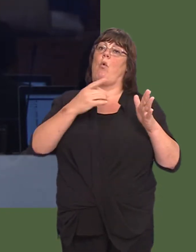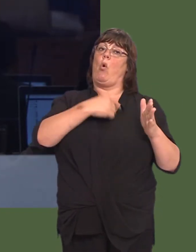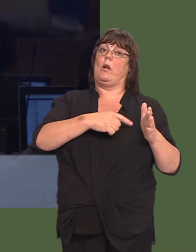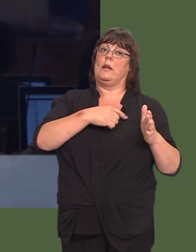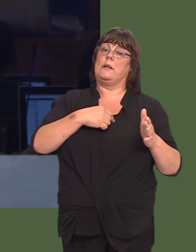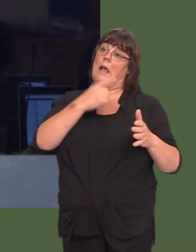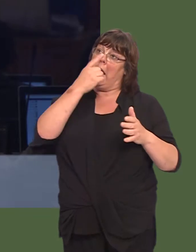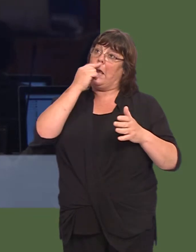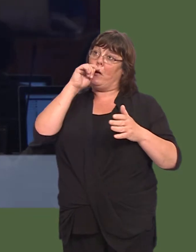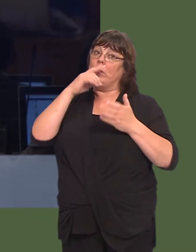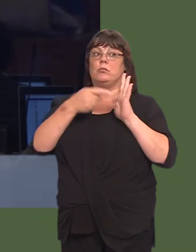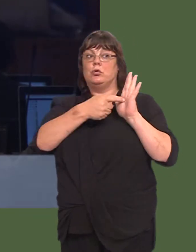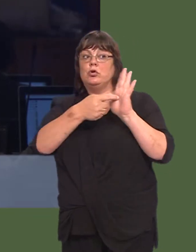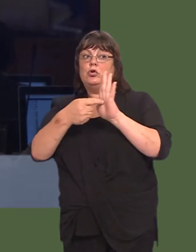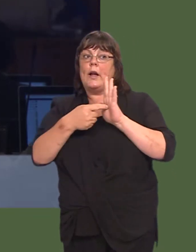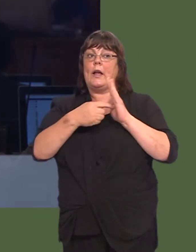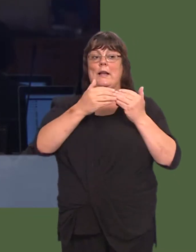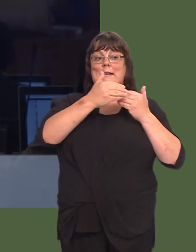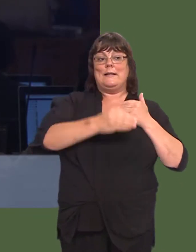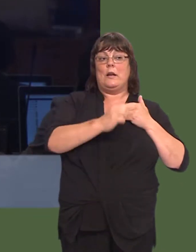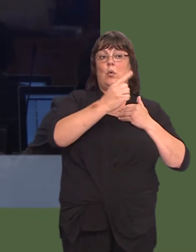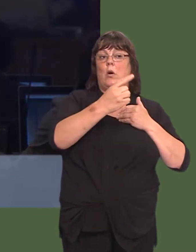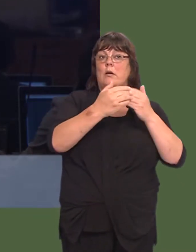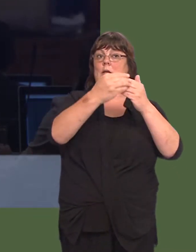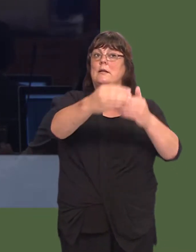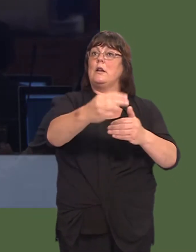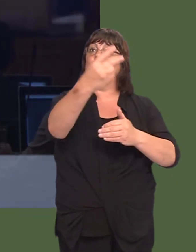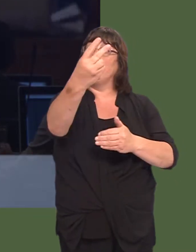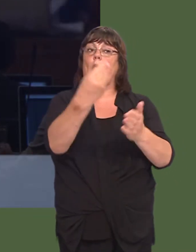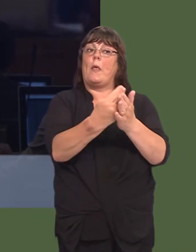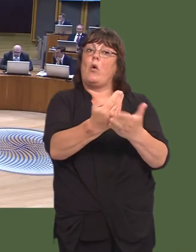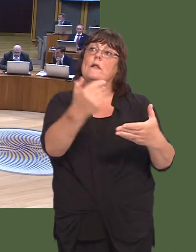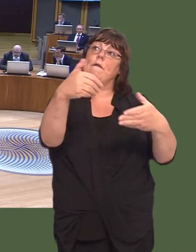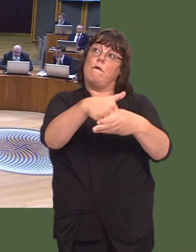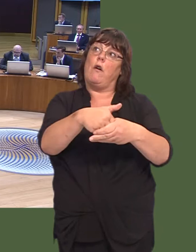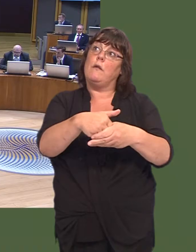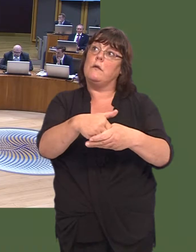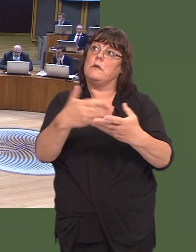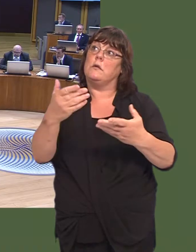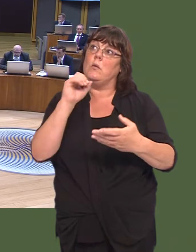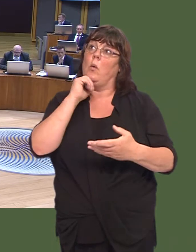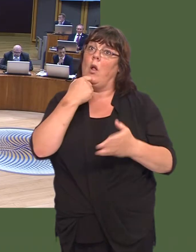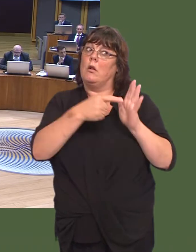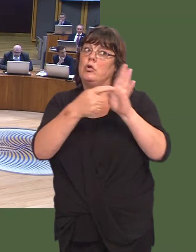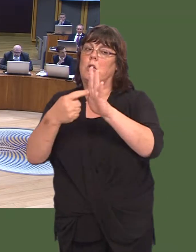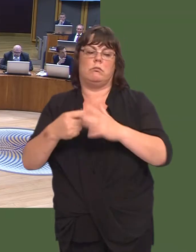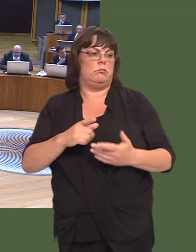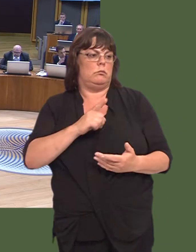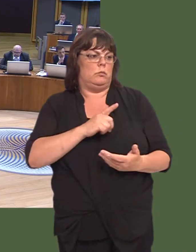to share the results of the cost-benefit analysis in moving from stage 1 to stage 2? Diolch yn fawr. Carwyn Jones: I see no difficulty with doing that.